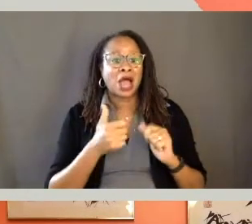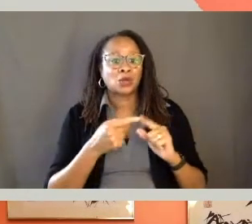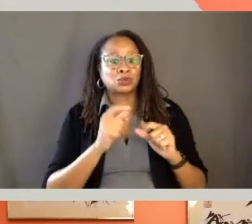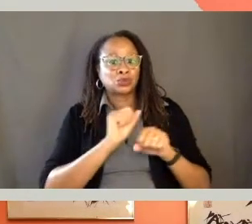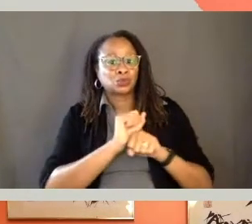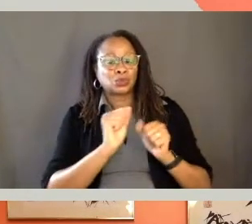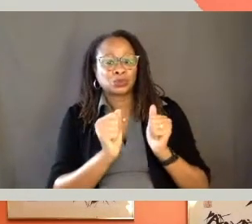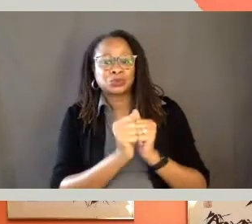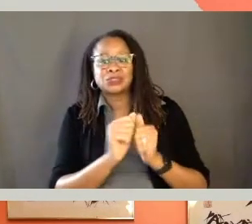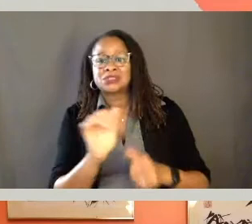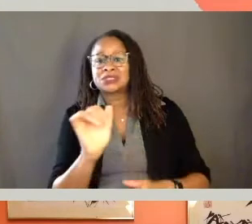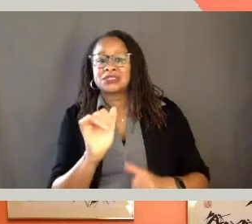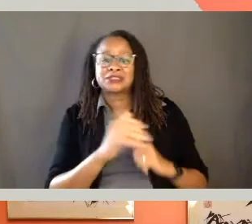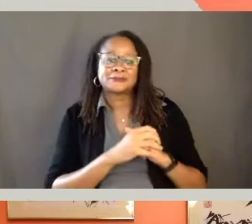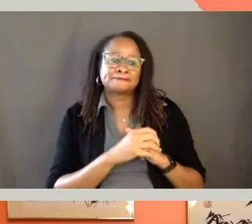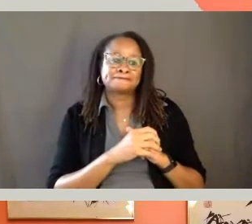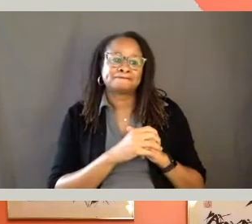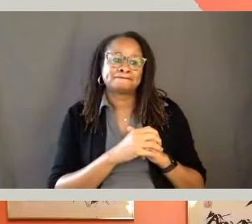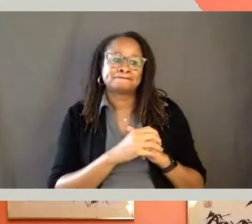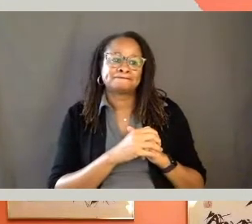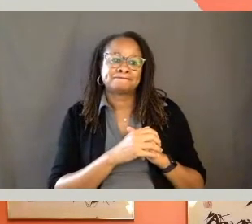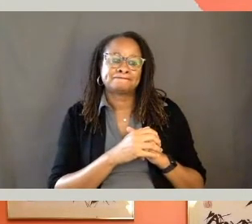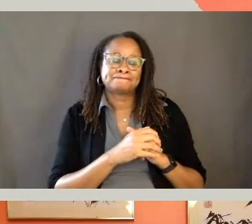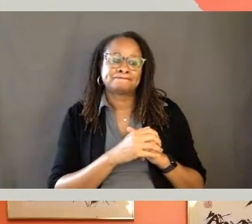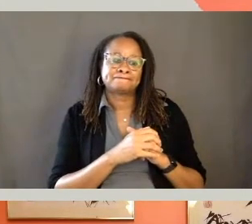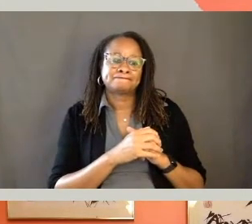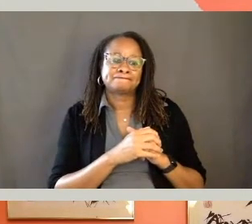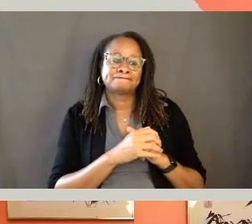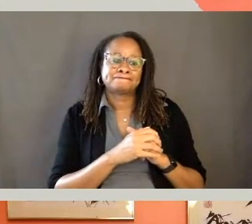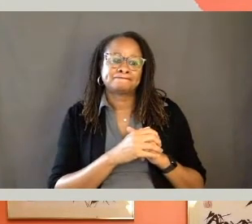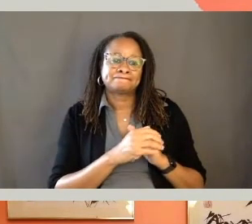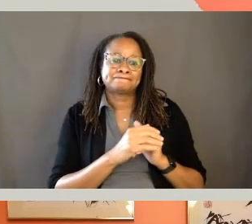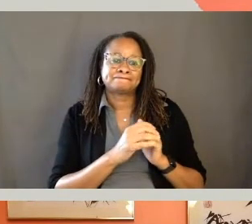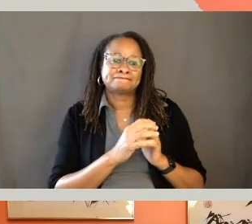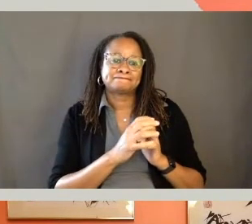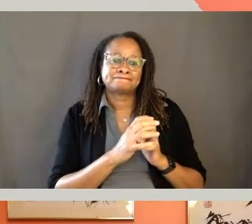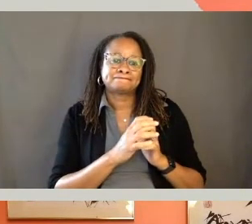like on a real day to day basis.